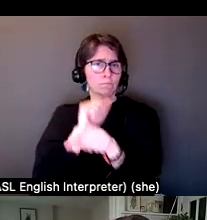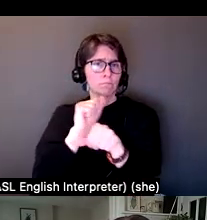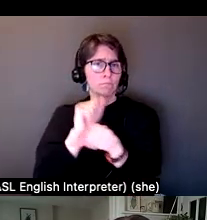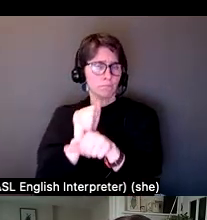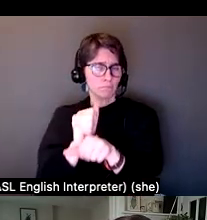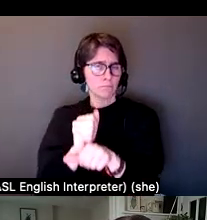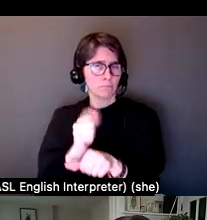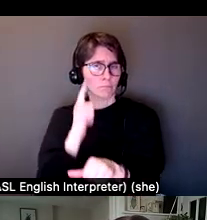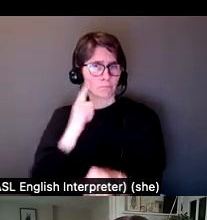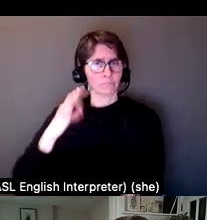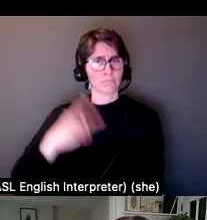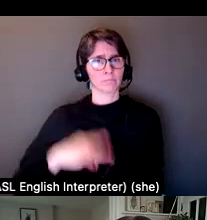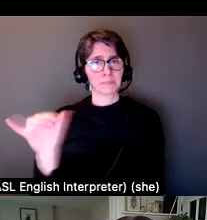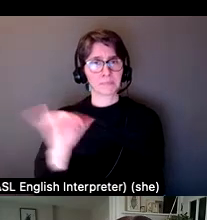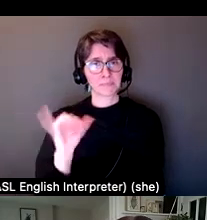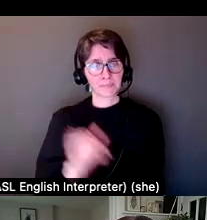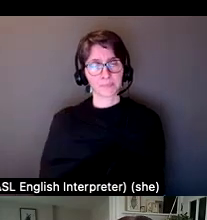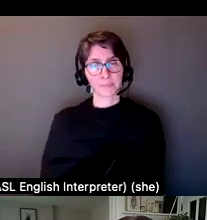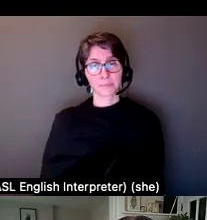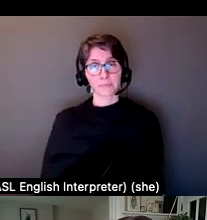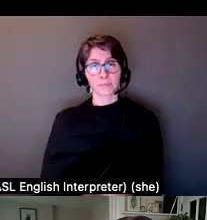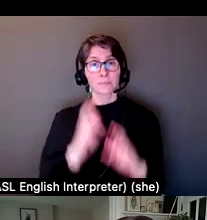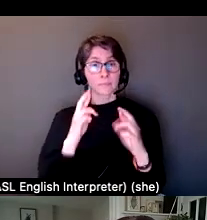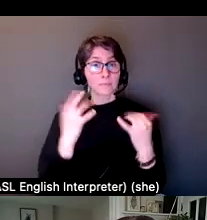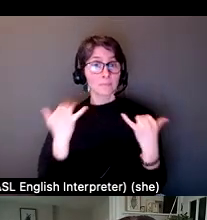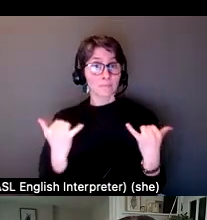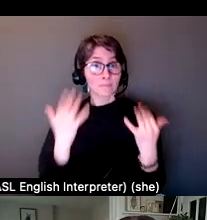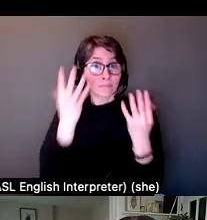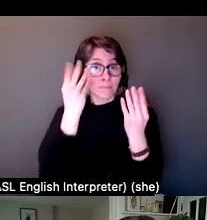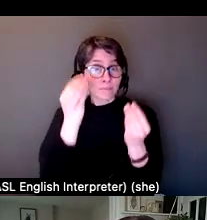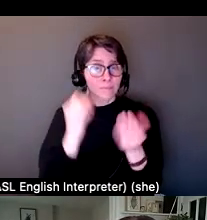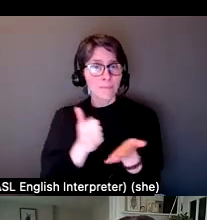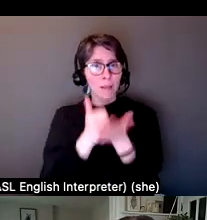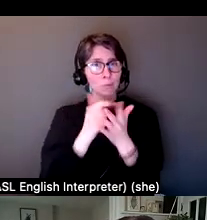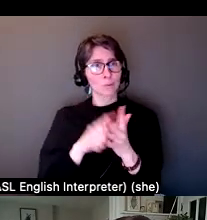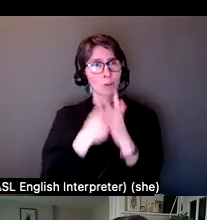So, I hope this data and this presentation helps spark conversation. And I'm looking